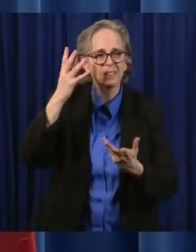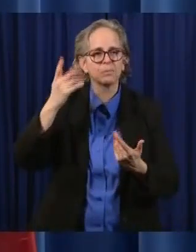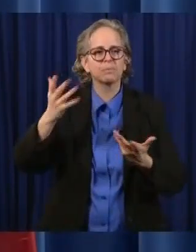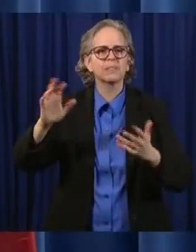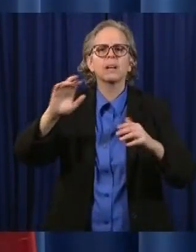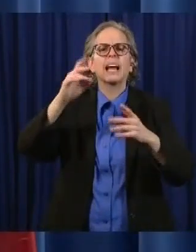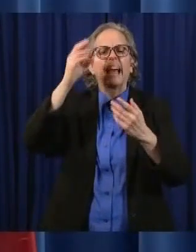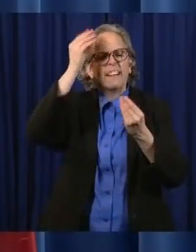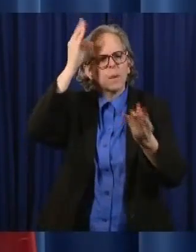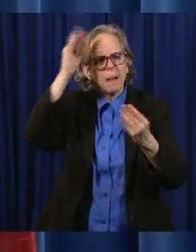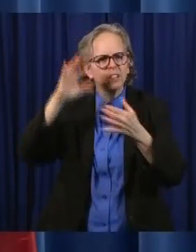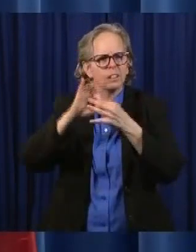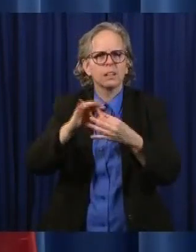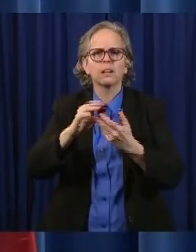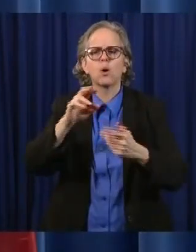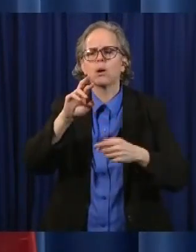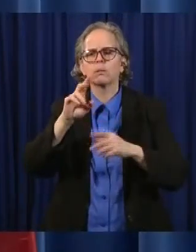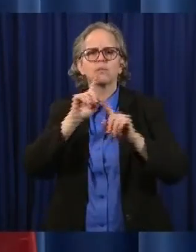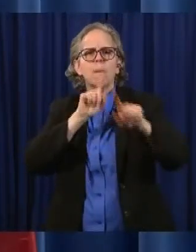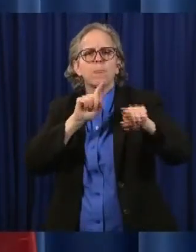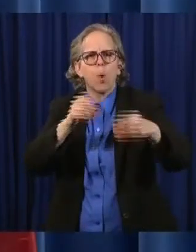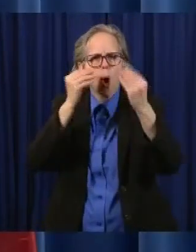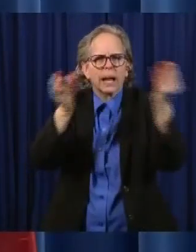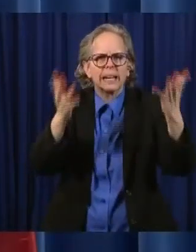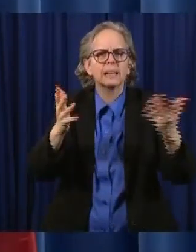I WANT TO TALK A LITTLE BIT